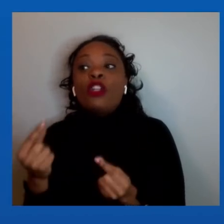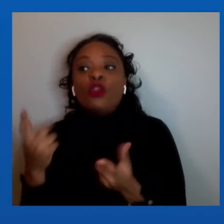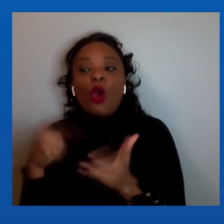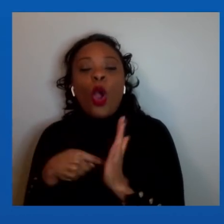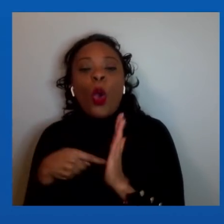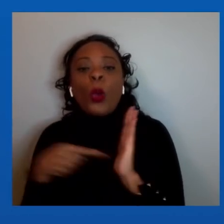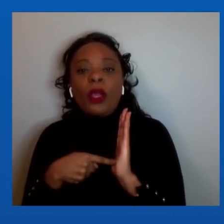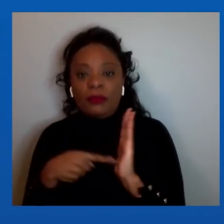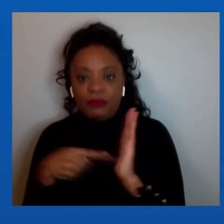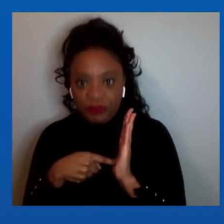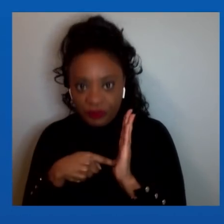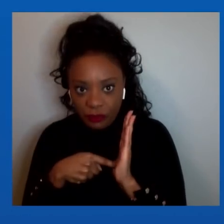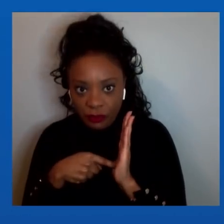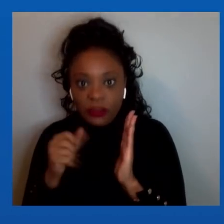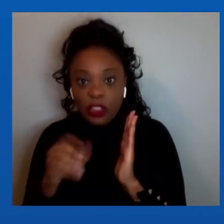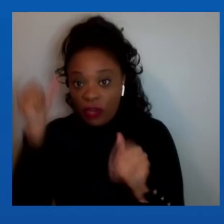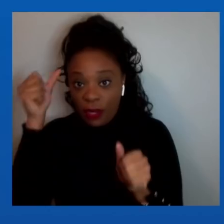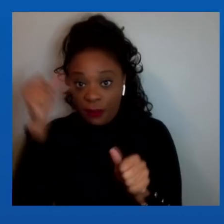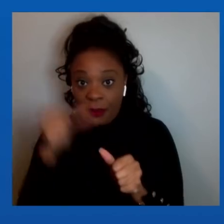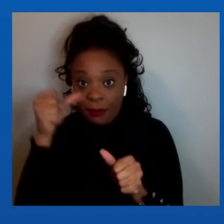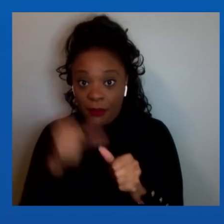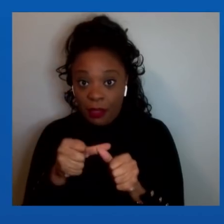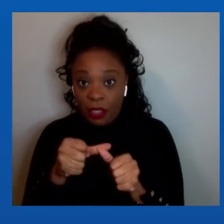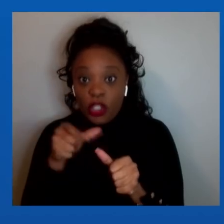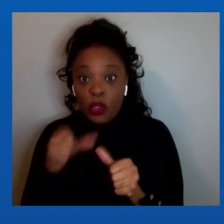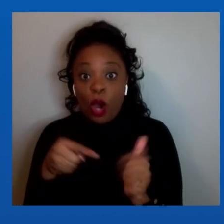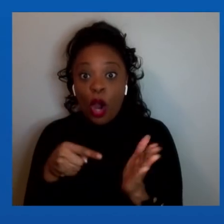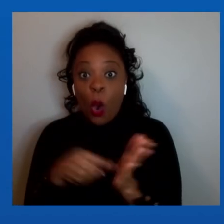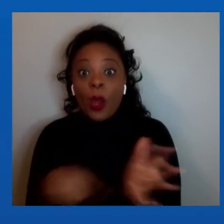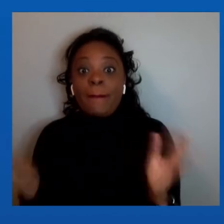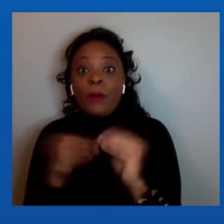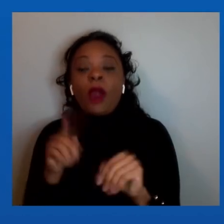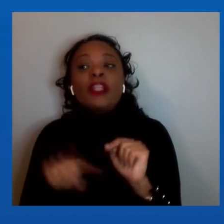So, remember: You are owed more, but you still need to file your taxes.